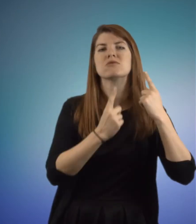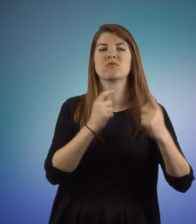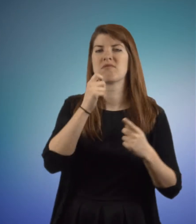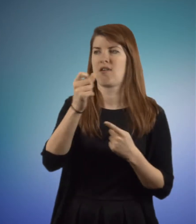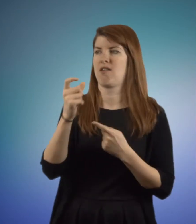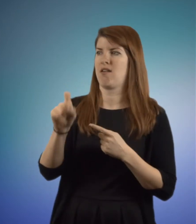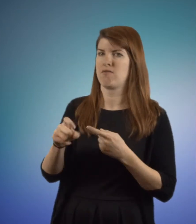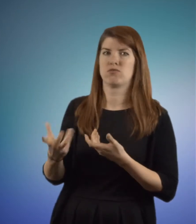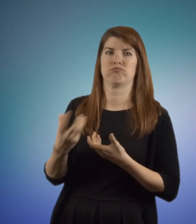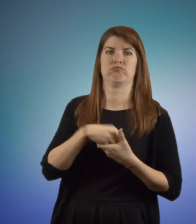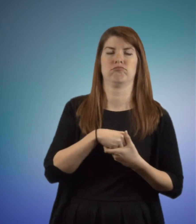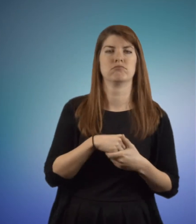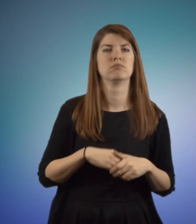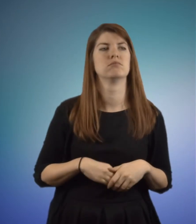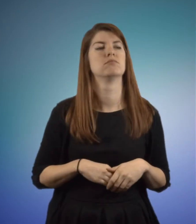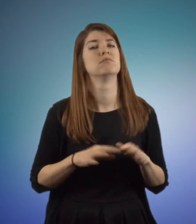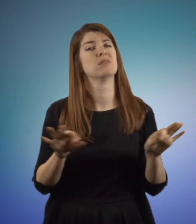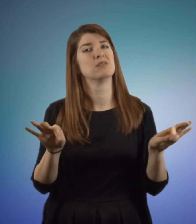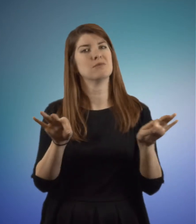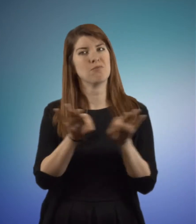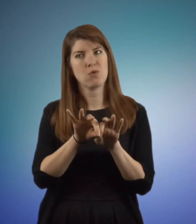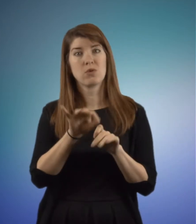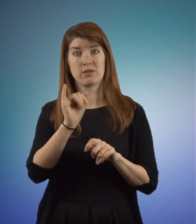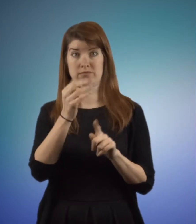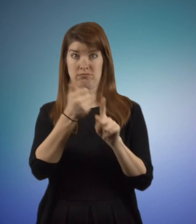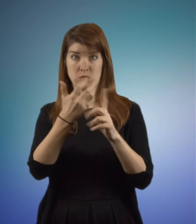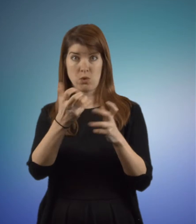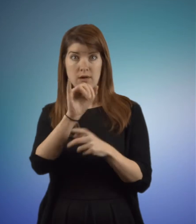So, it's important to go through the school when you question an IEE.